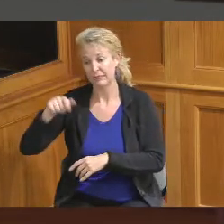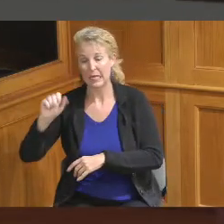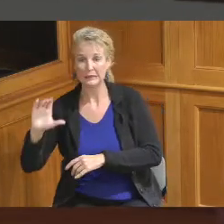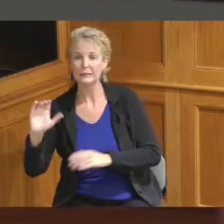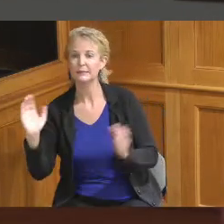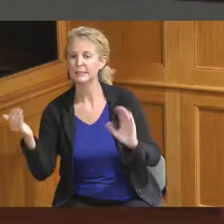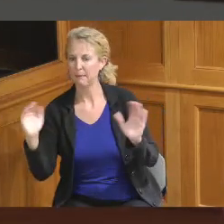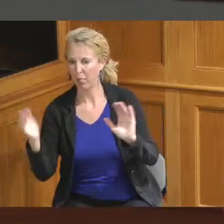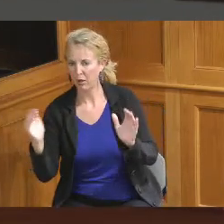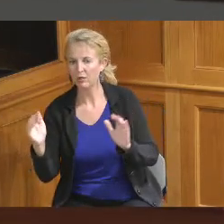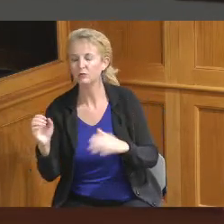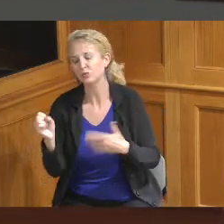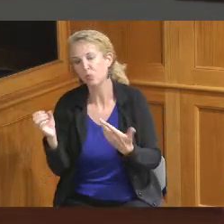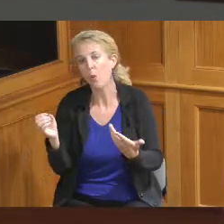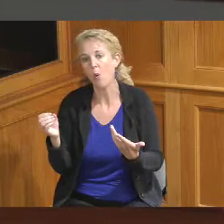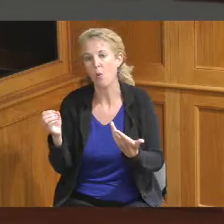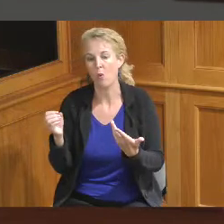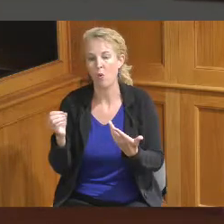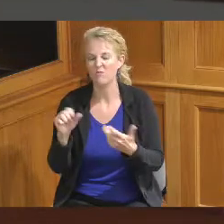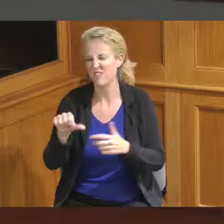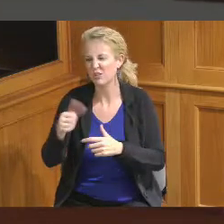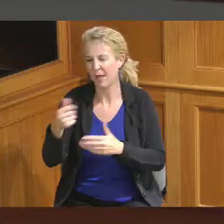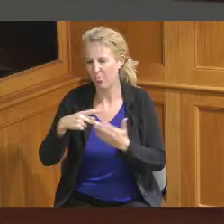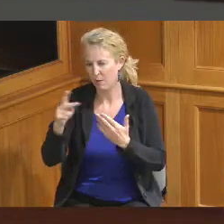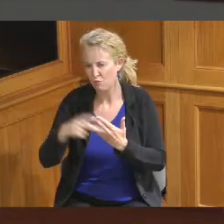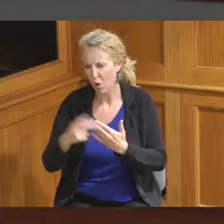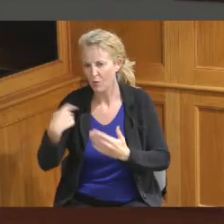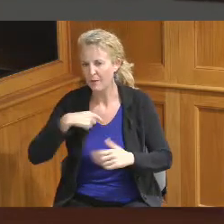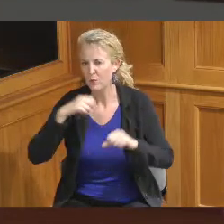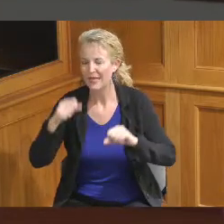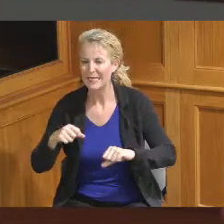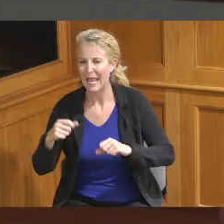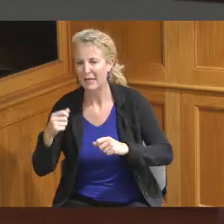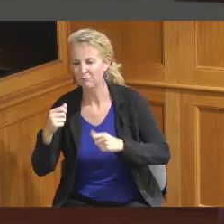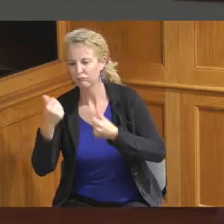as well so there there's that and some other things that we'll be looking to package as well